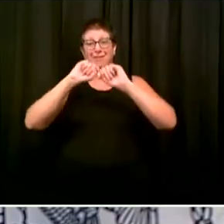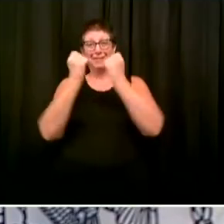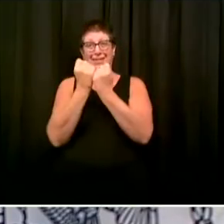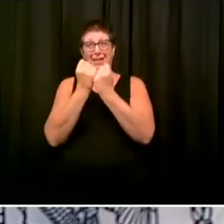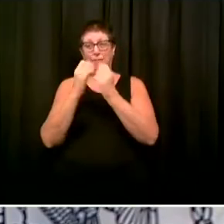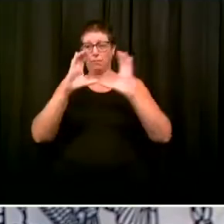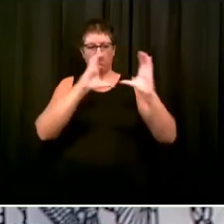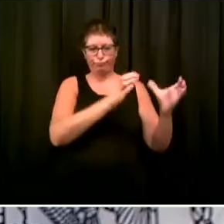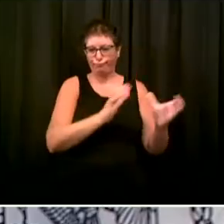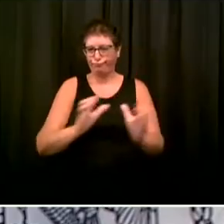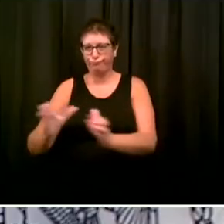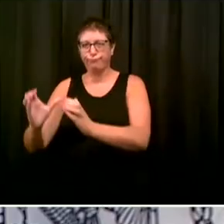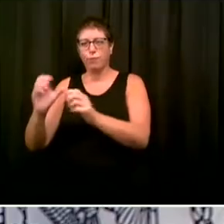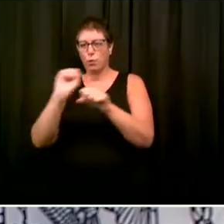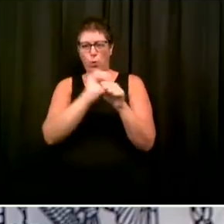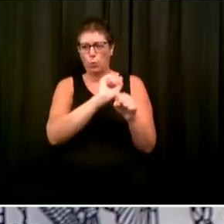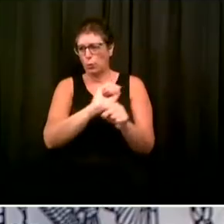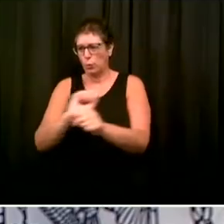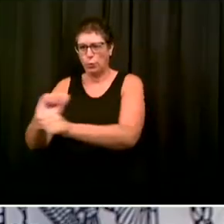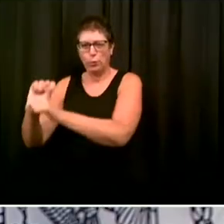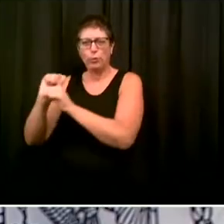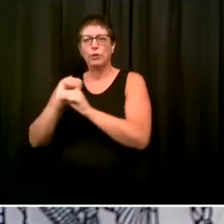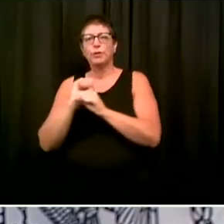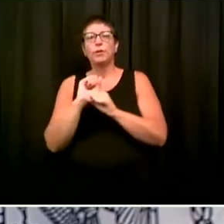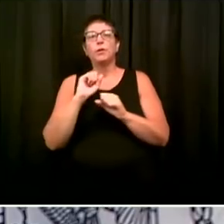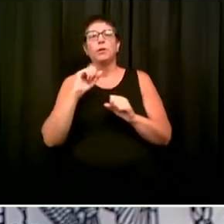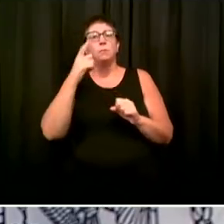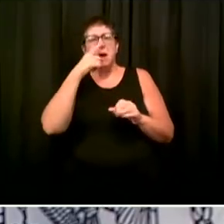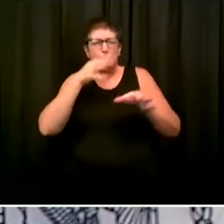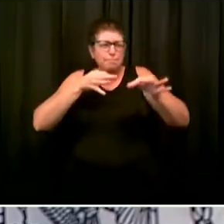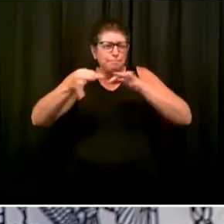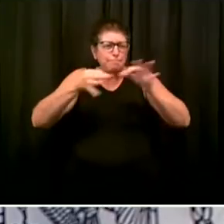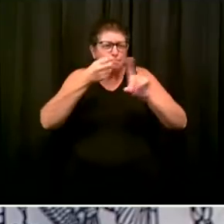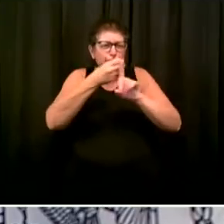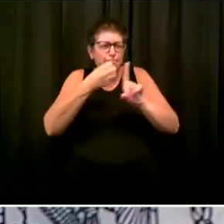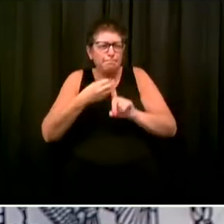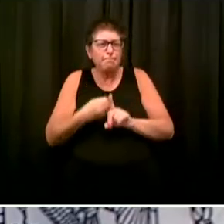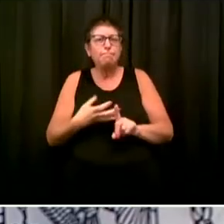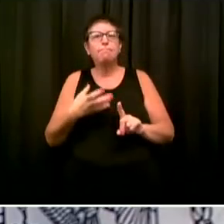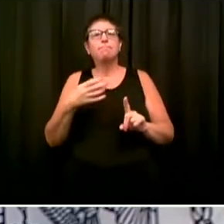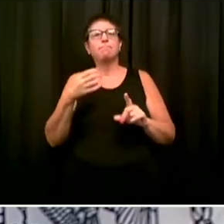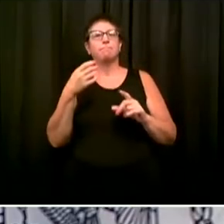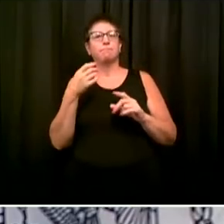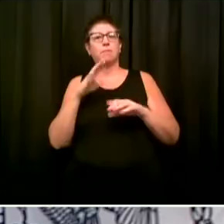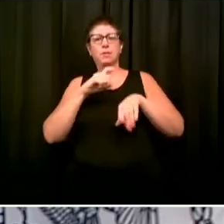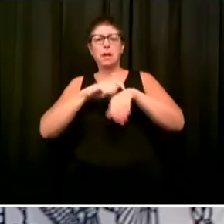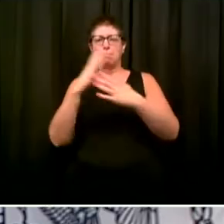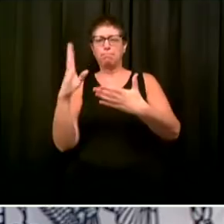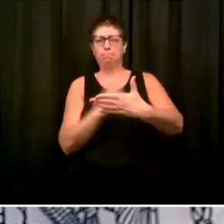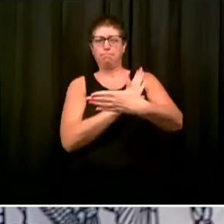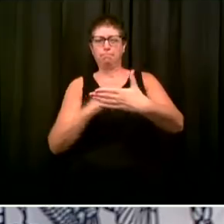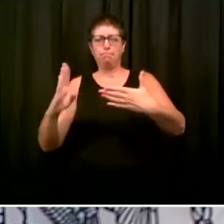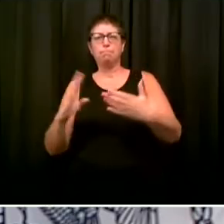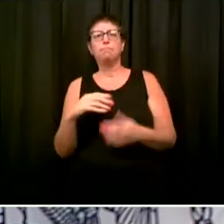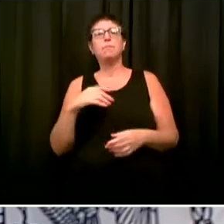I WANT TO EMPHASIZE YOU ARE TALKING ABOUT